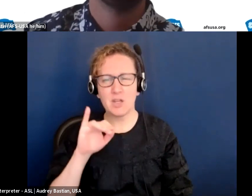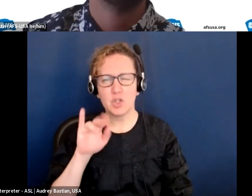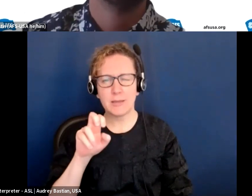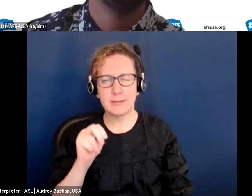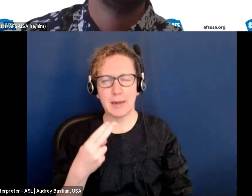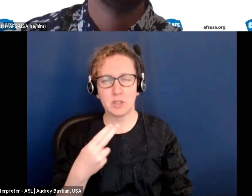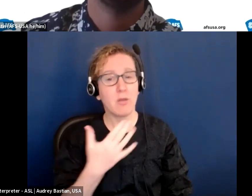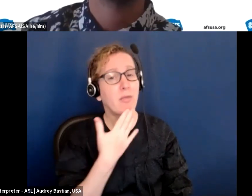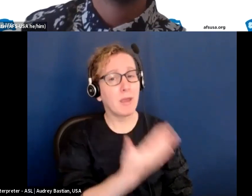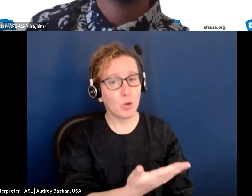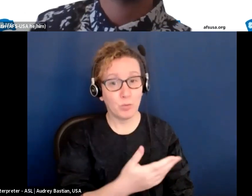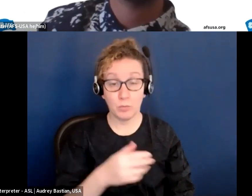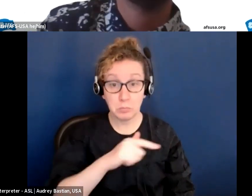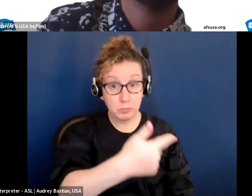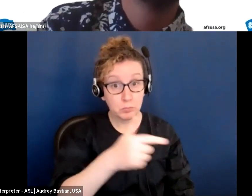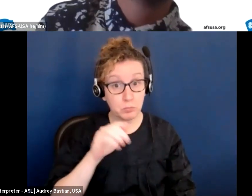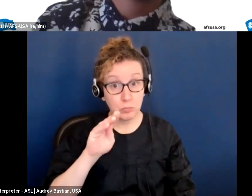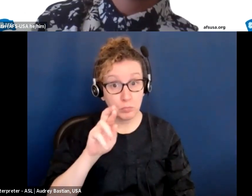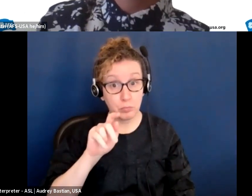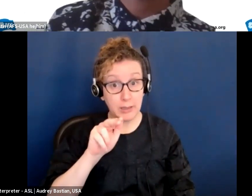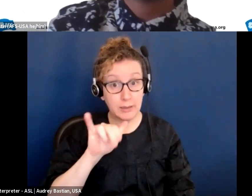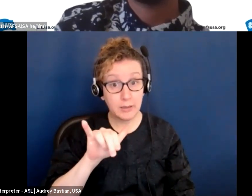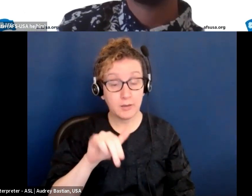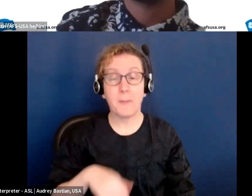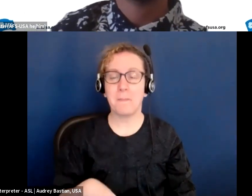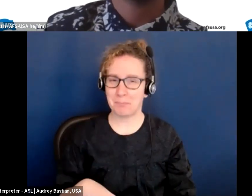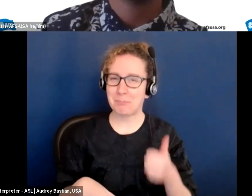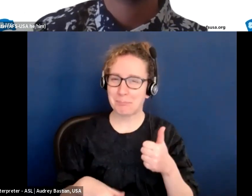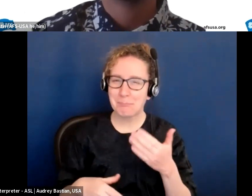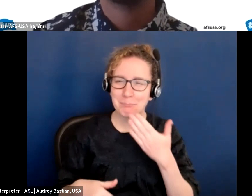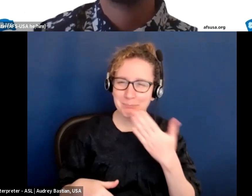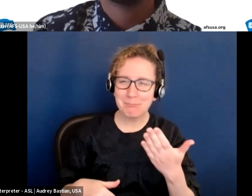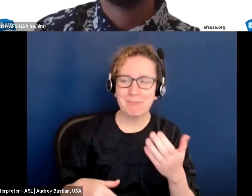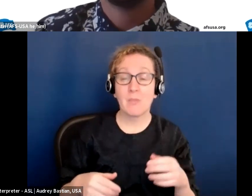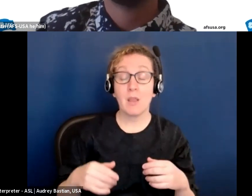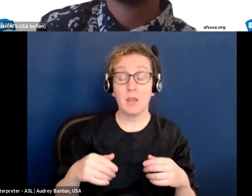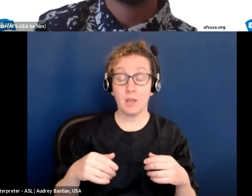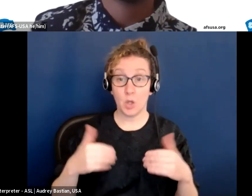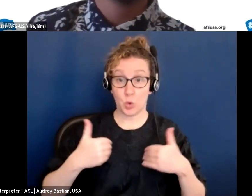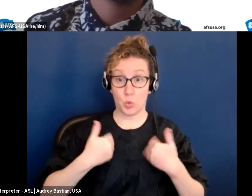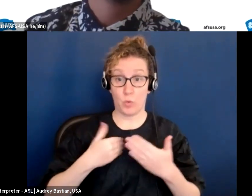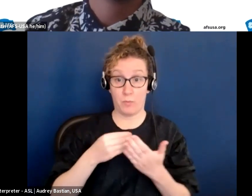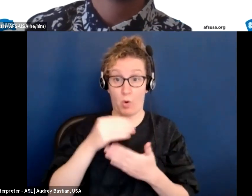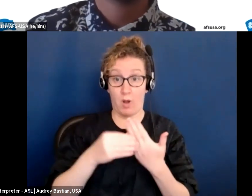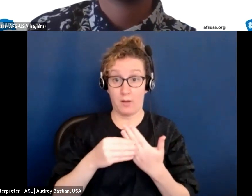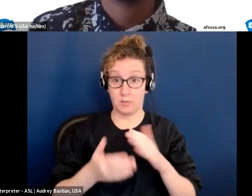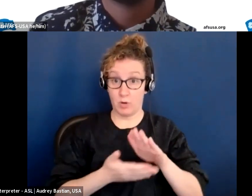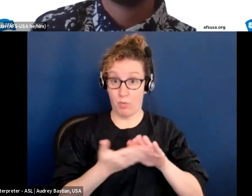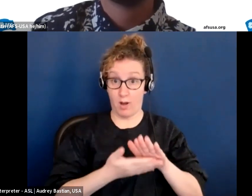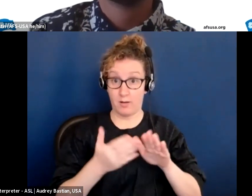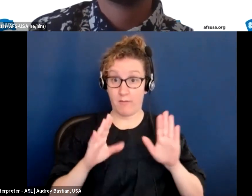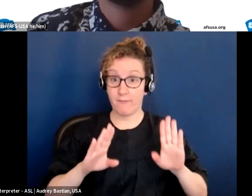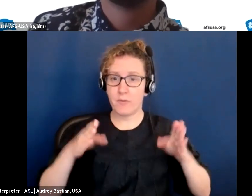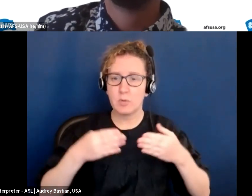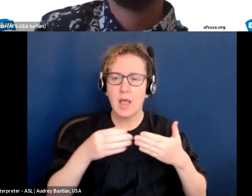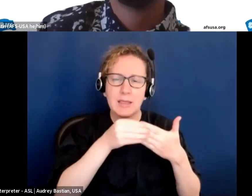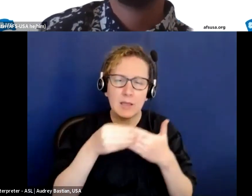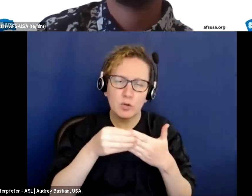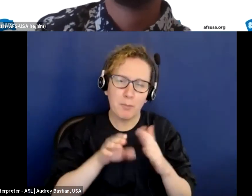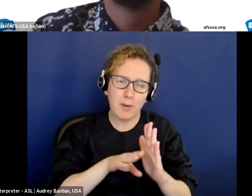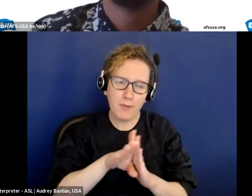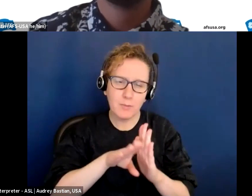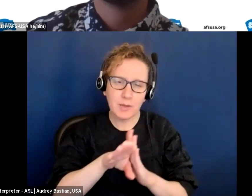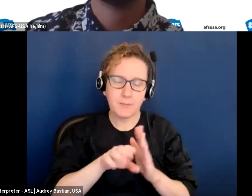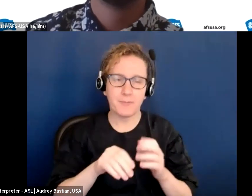Yes, the youth programs that we run are focused on leadership development.